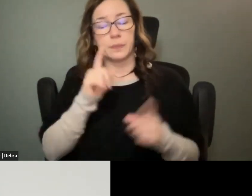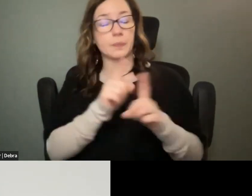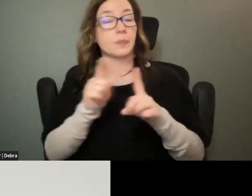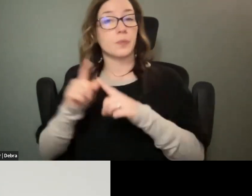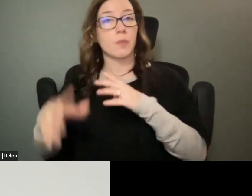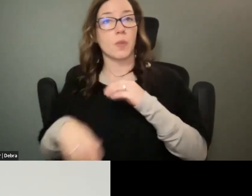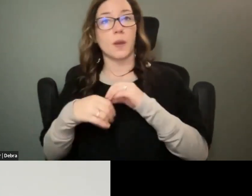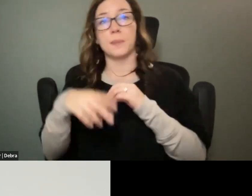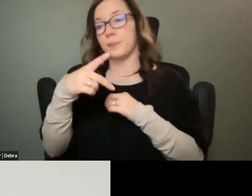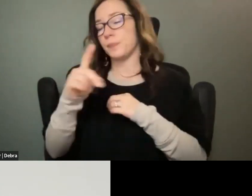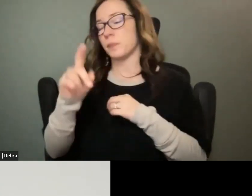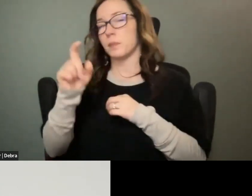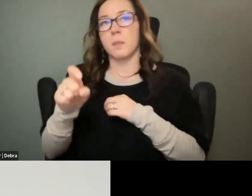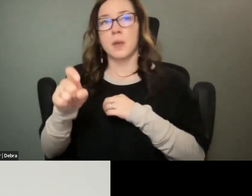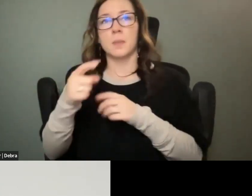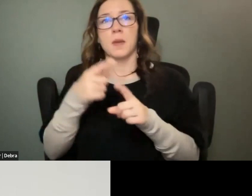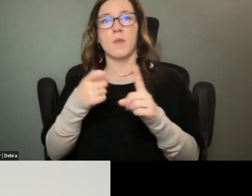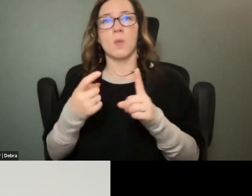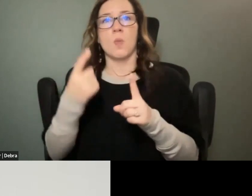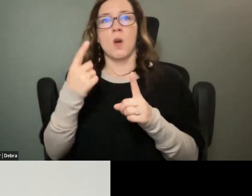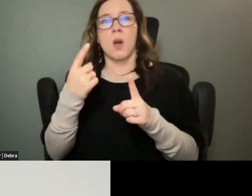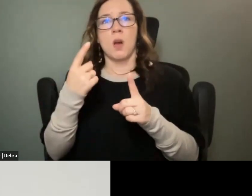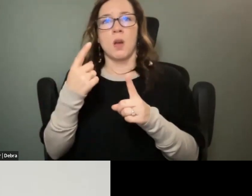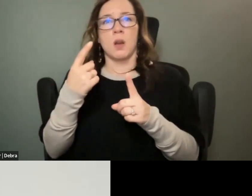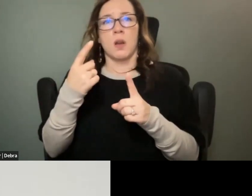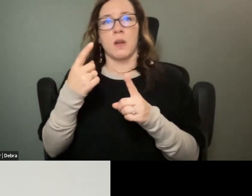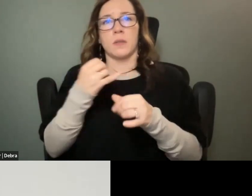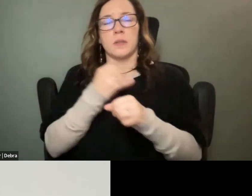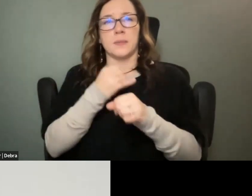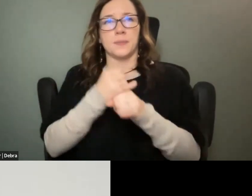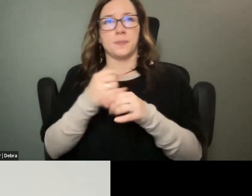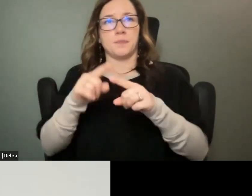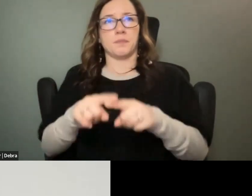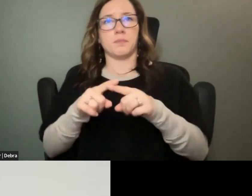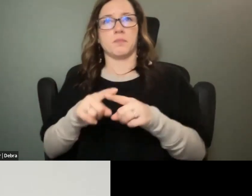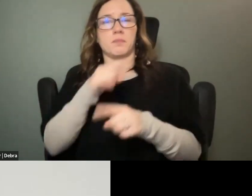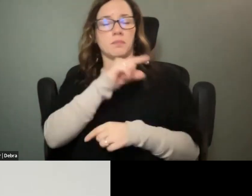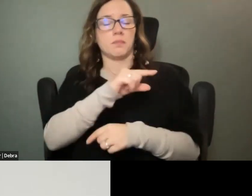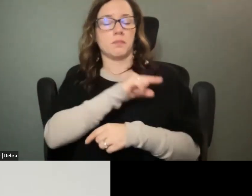must be from one of the uh institutions